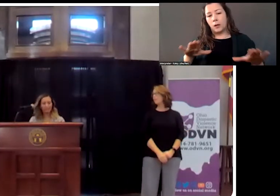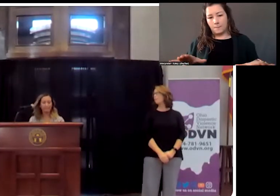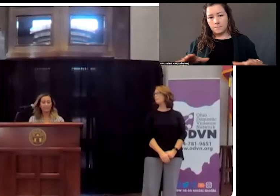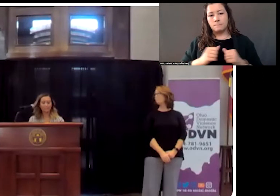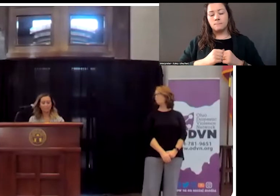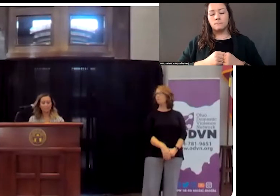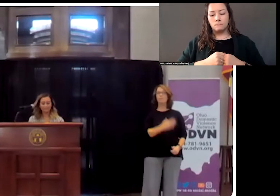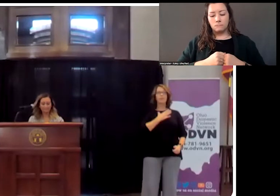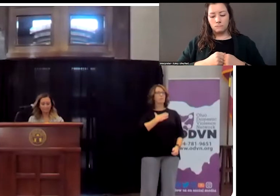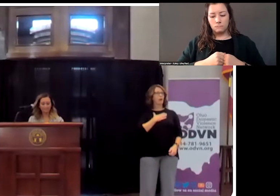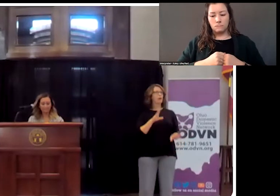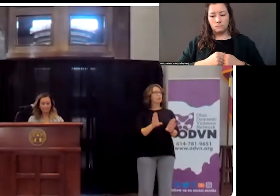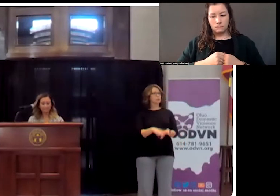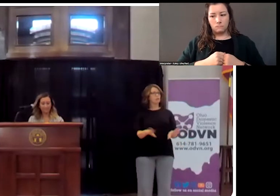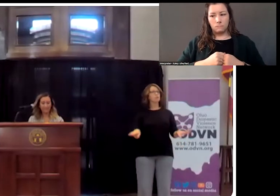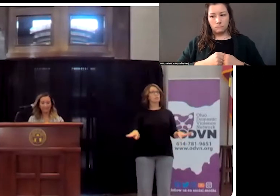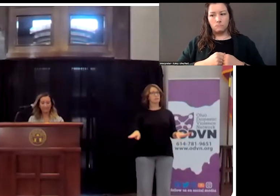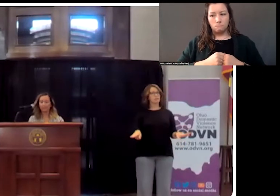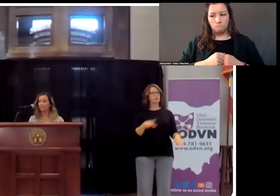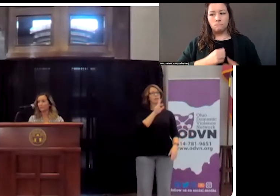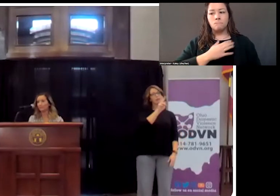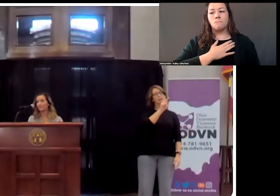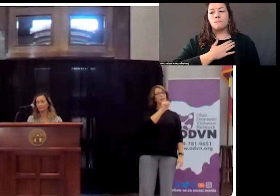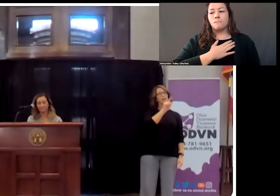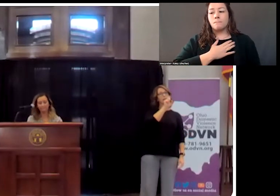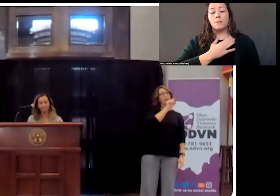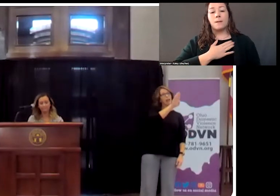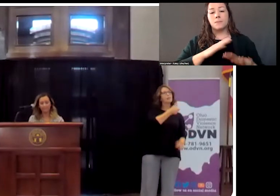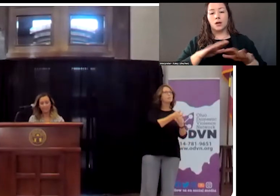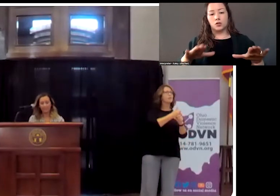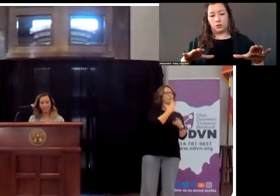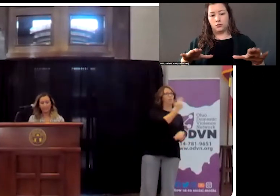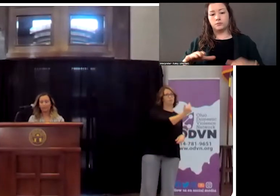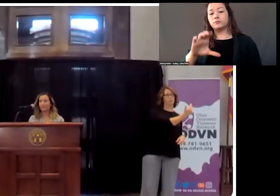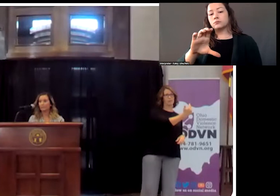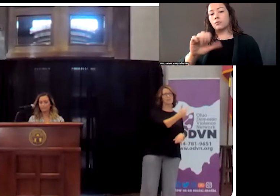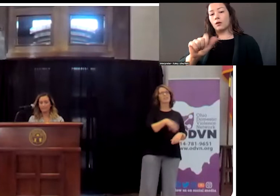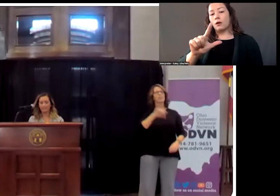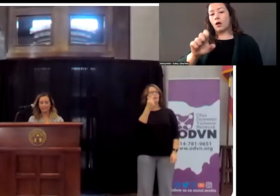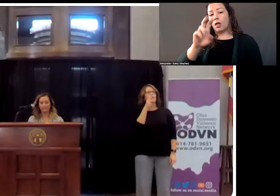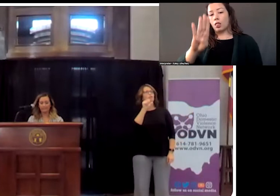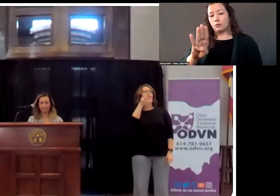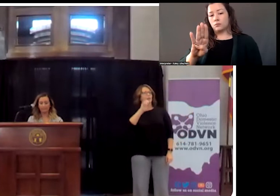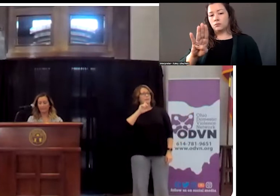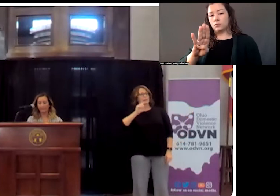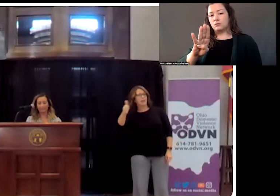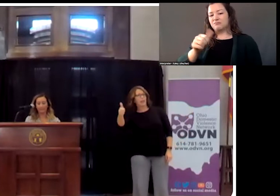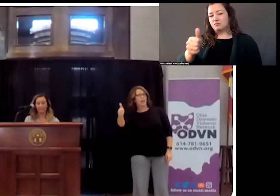My children, Caleb, who was 13 and Grace who was ten, were my everything.